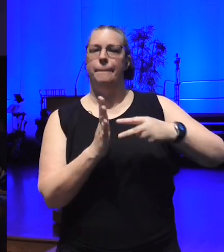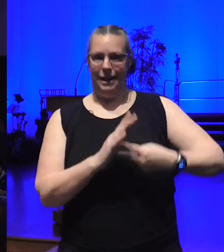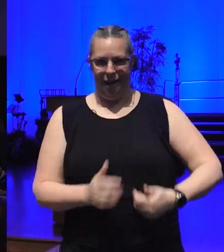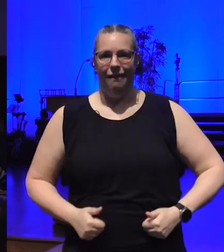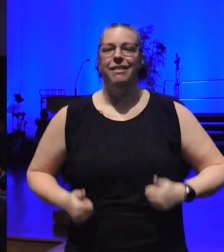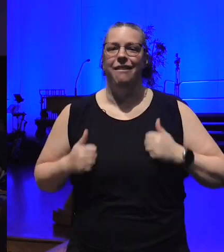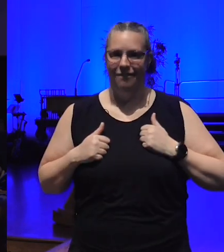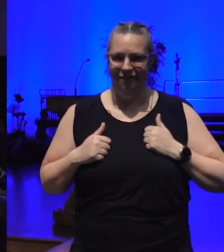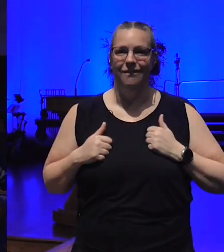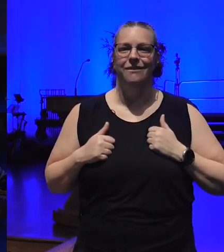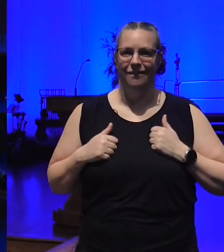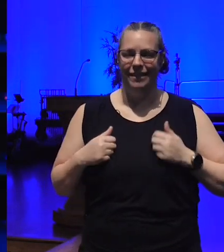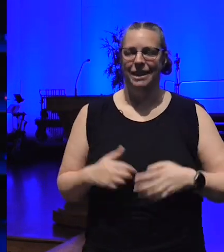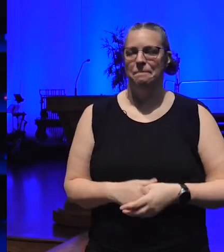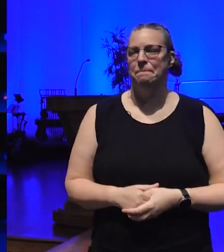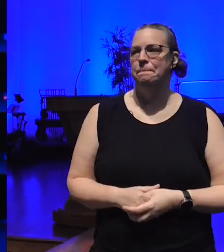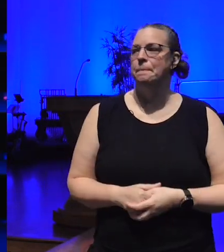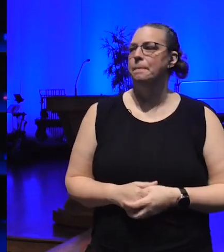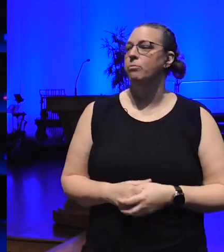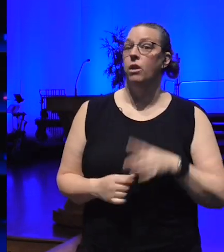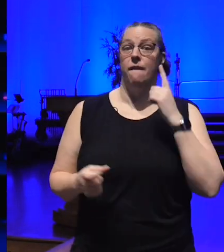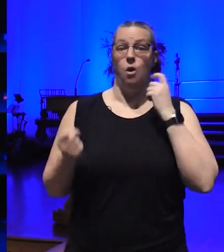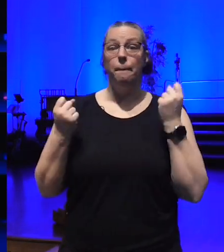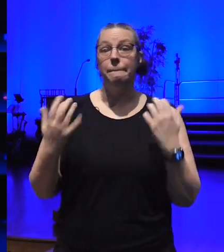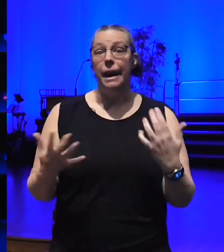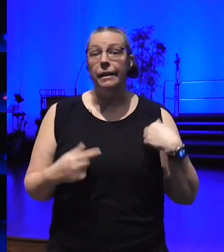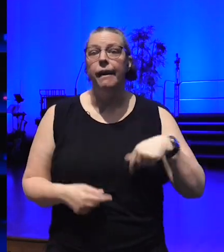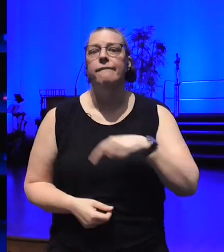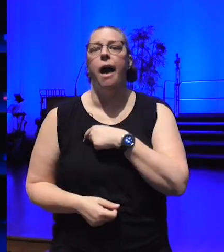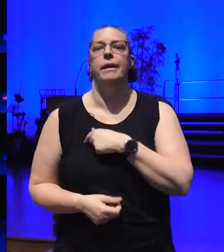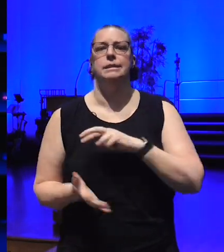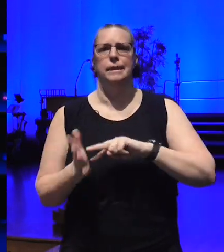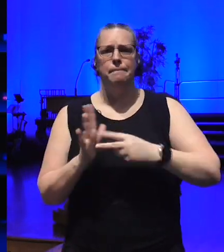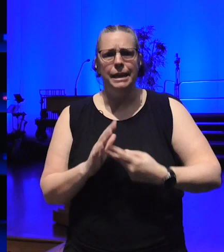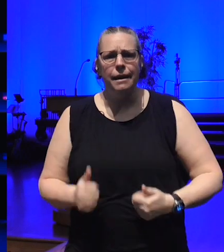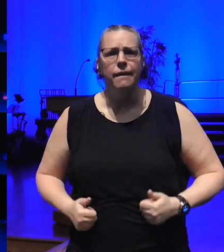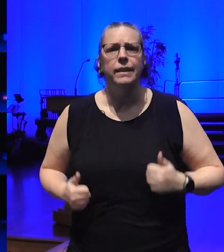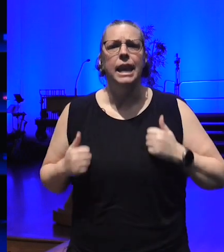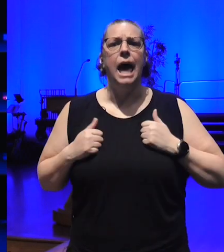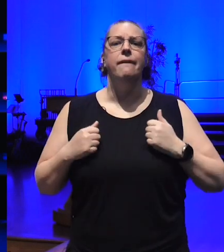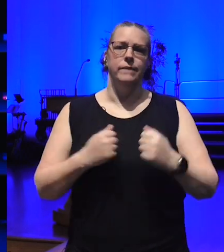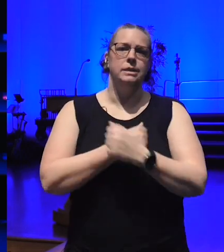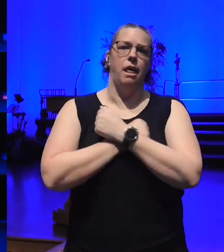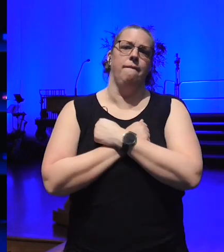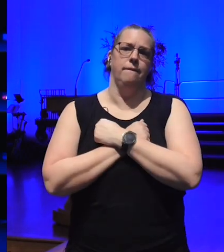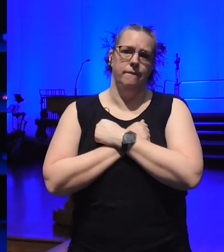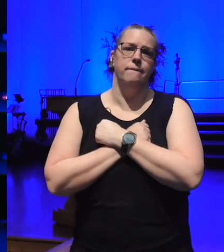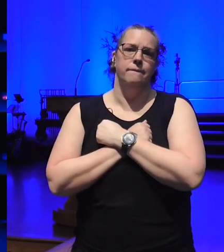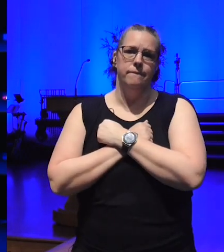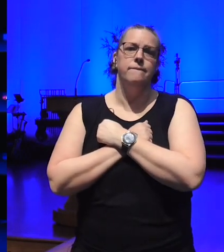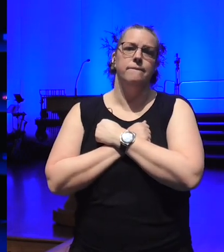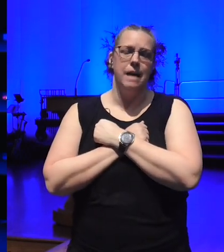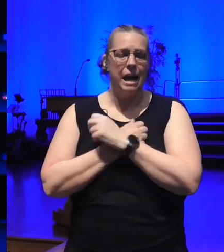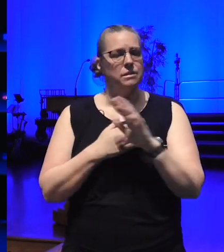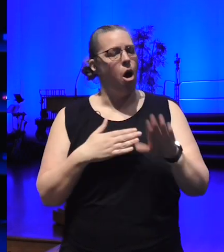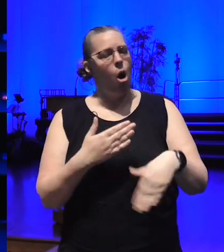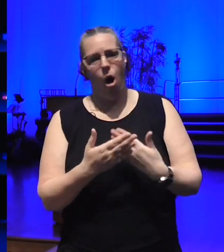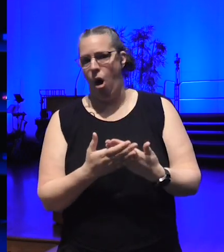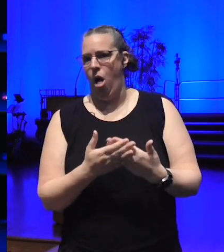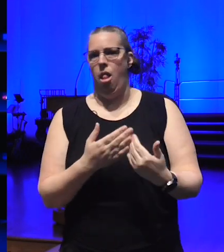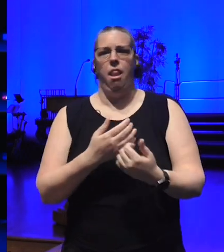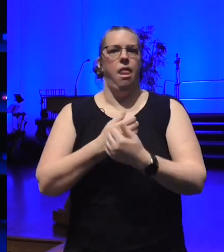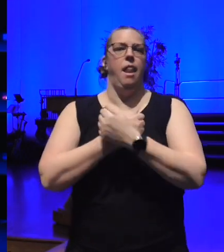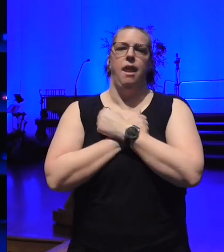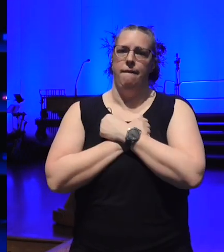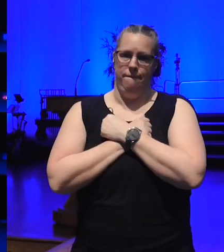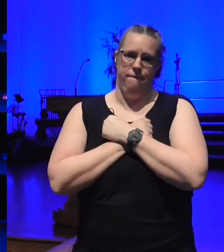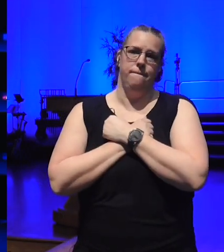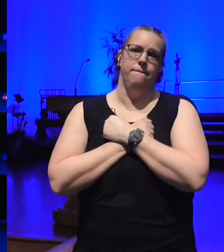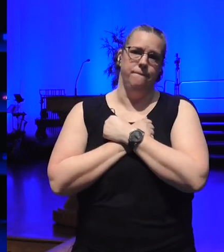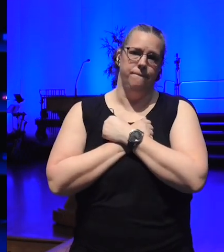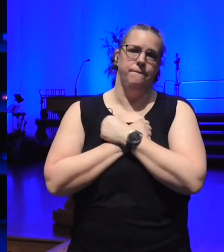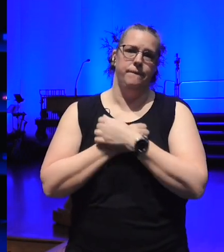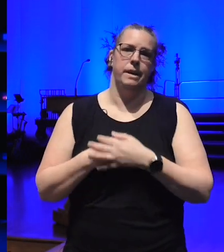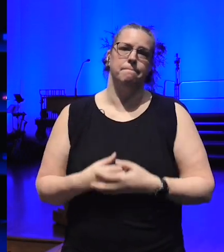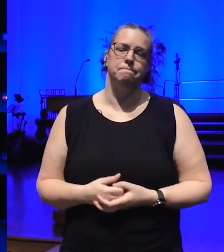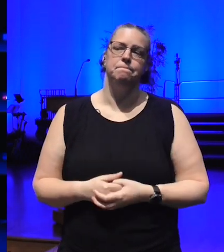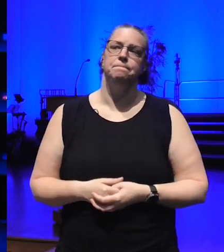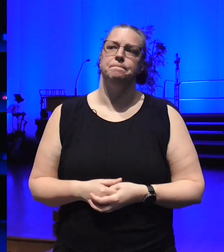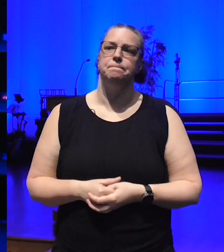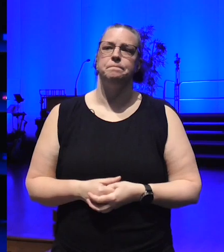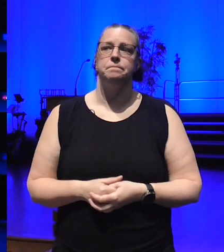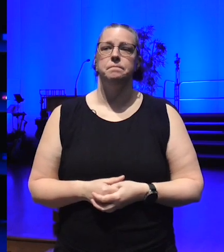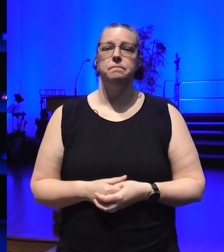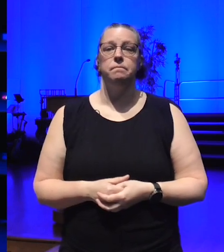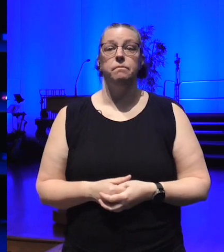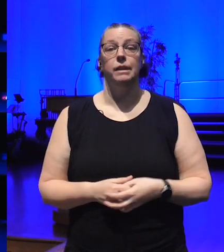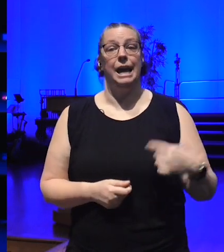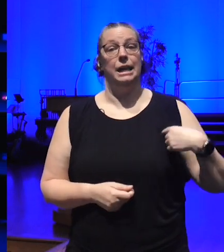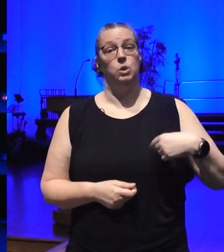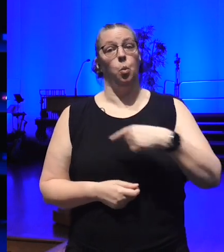us for many of us the meaning of life is all about love it's all about love as we love the meaning of